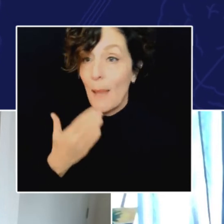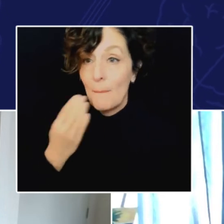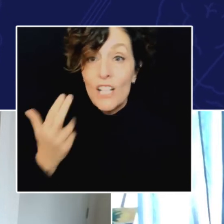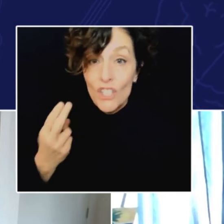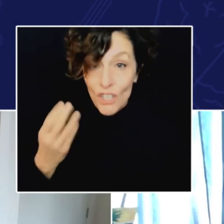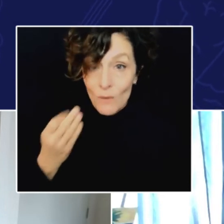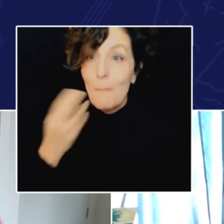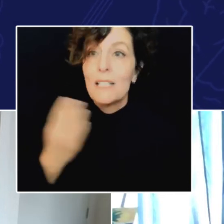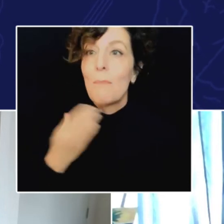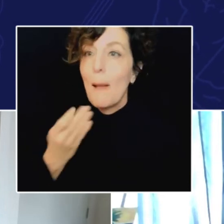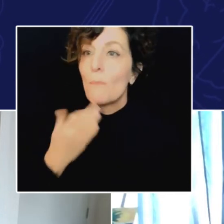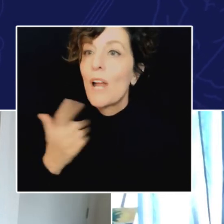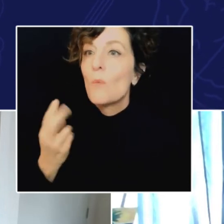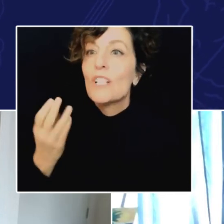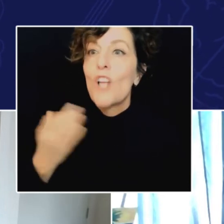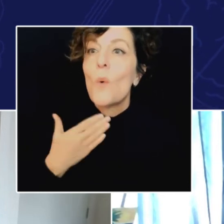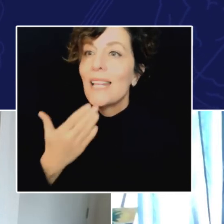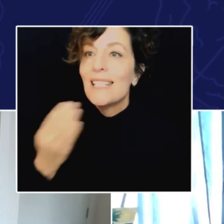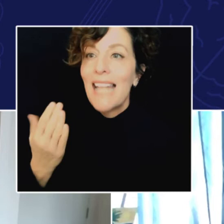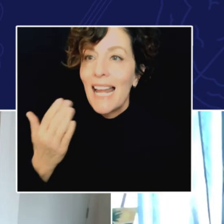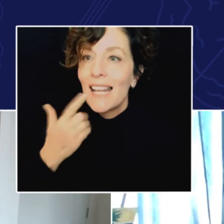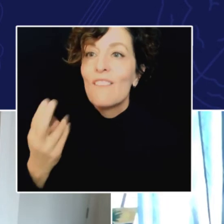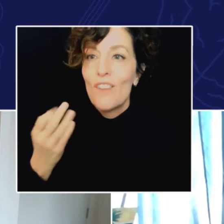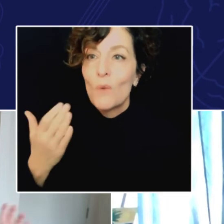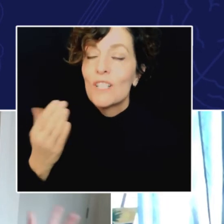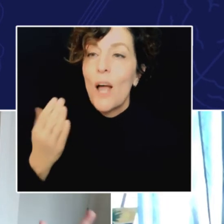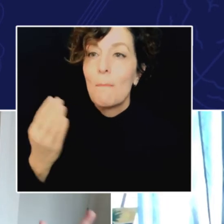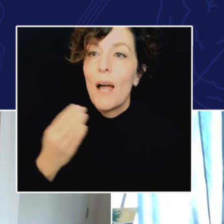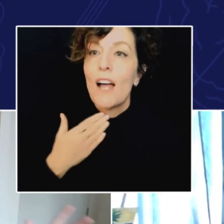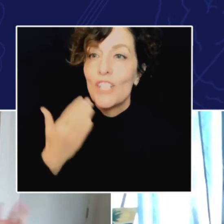because my brain was so intently focused on monitoring the room,